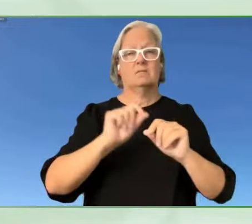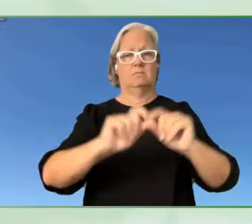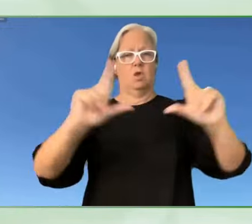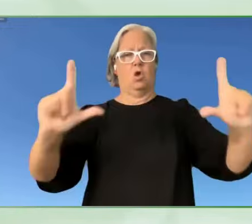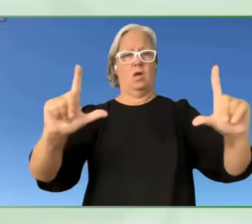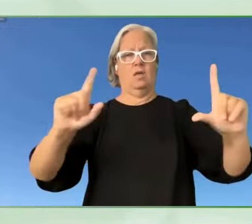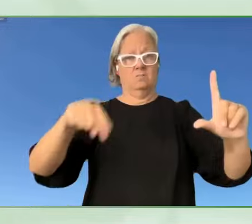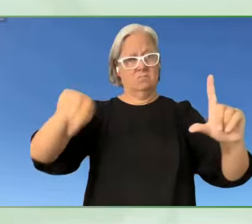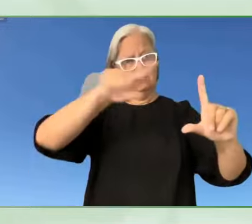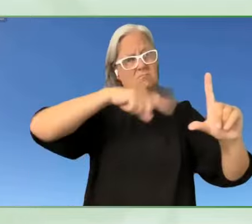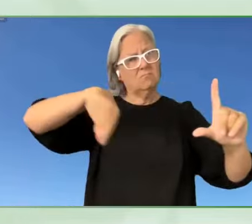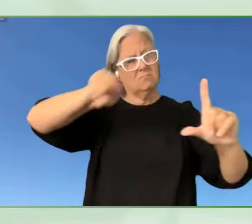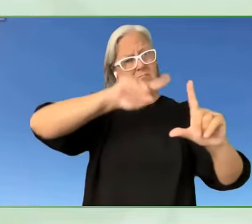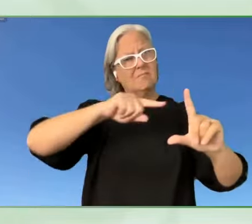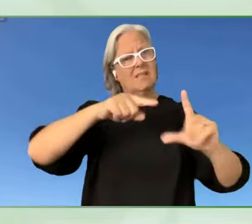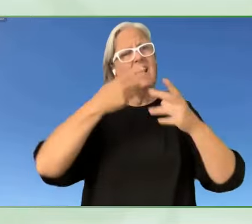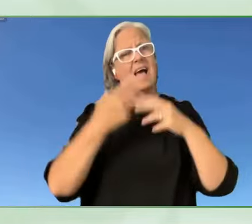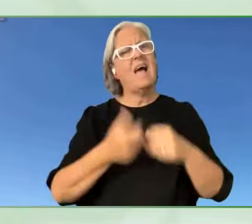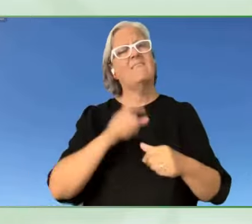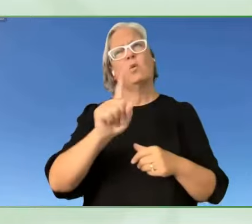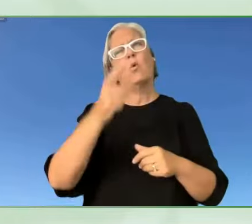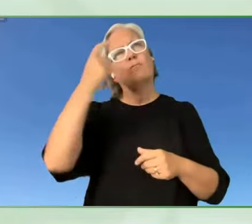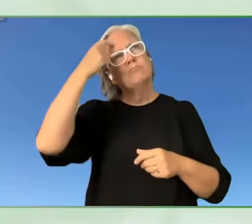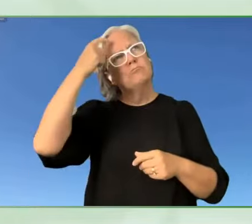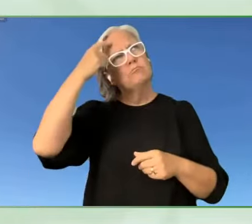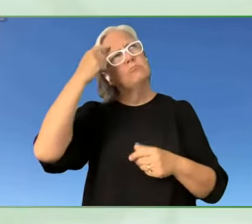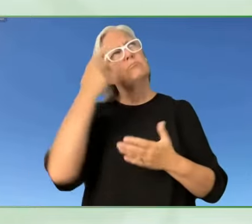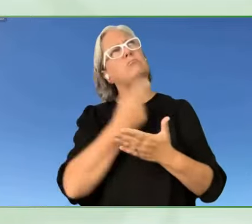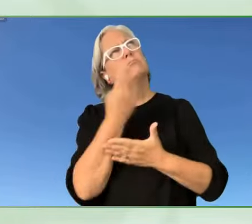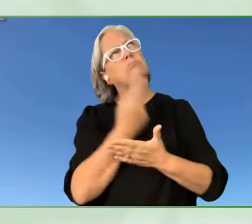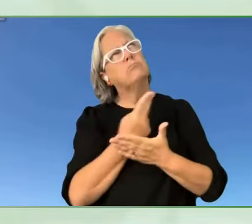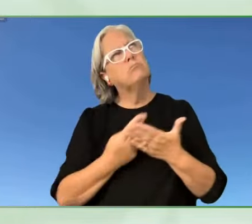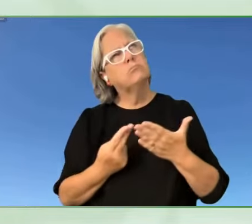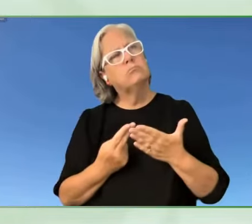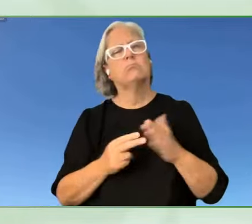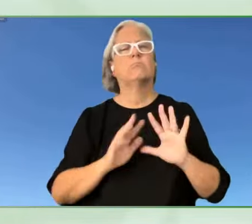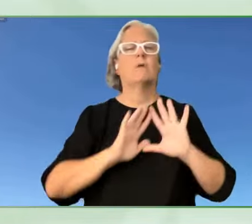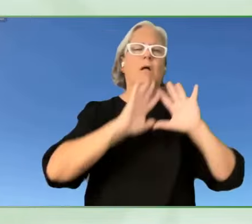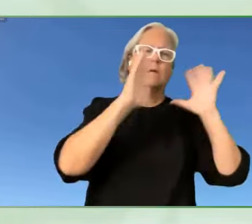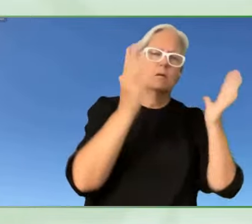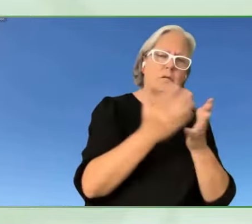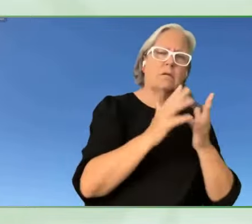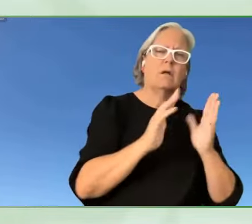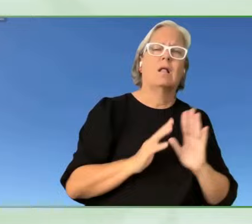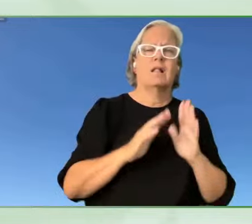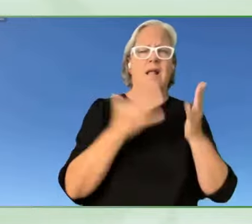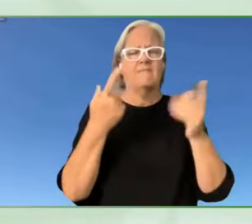Everything is there in place. The first thing I'm going to talk about, there is just the beginning of creating and teaching